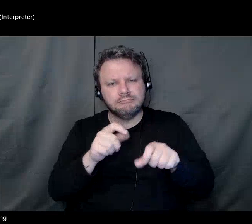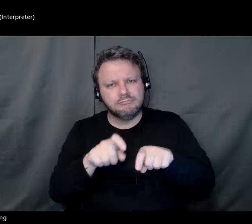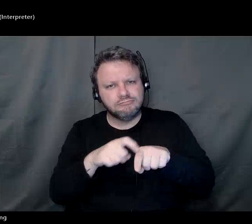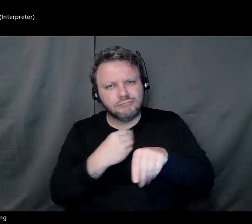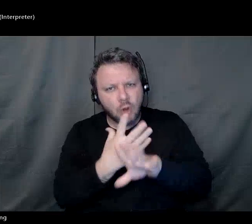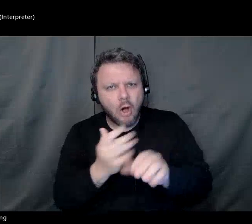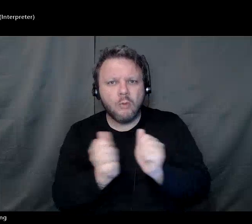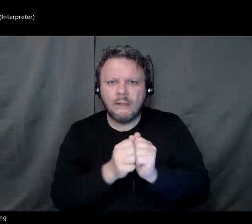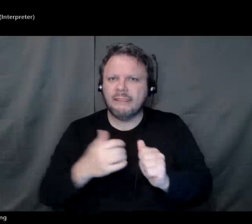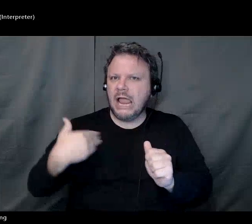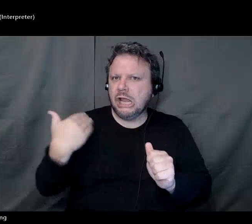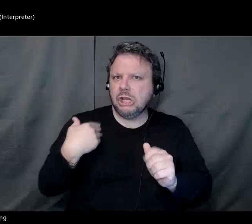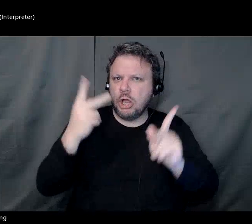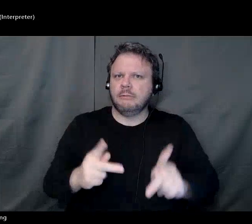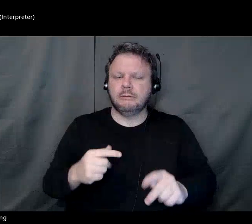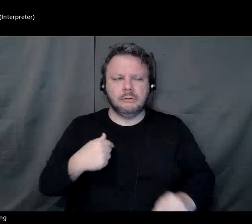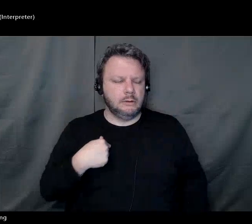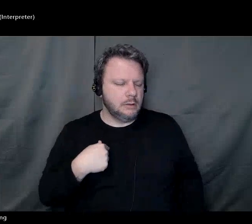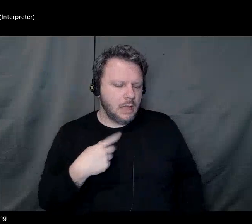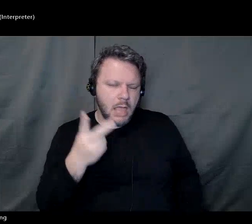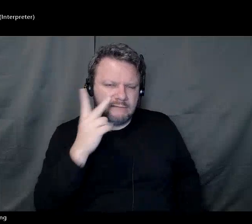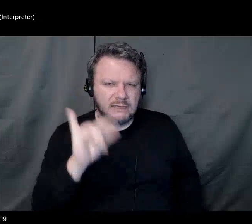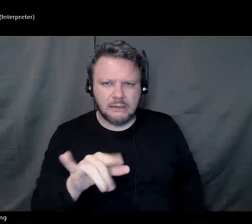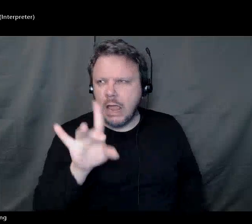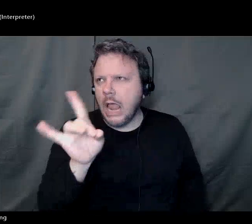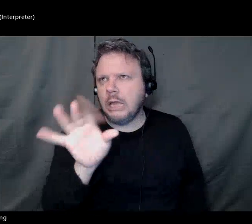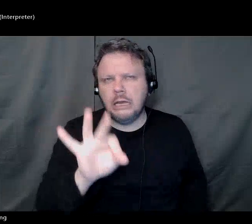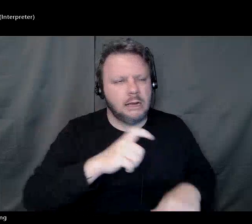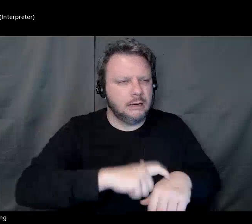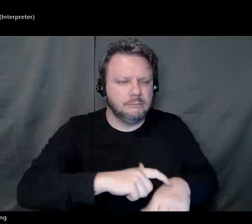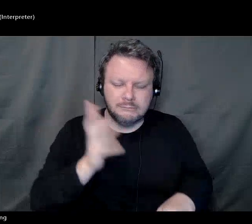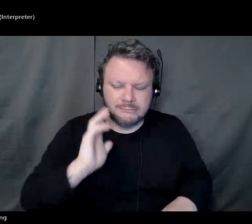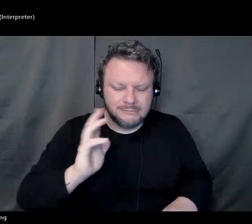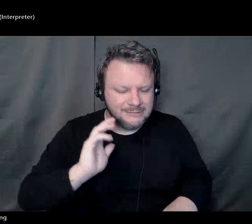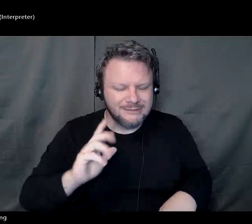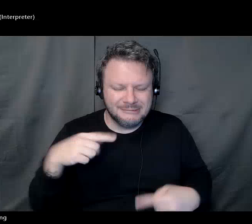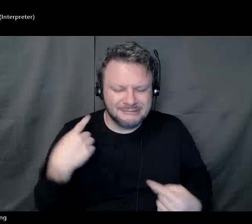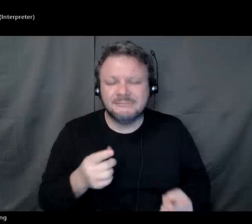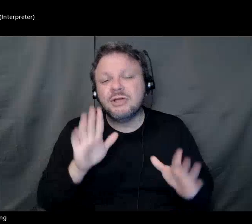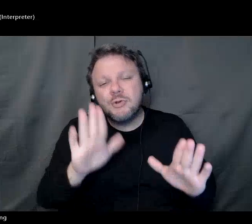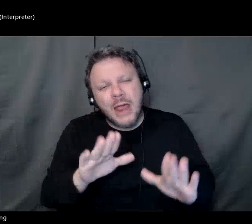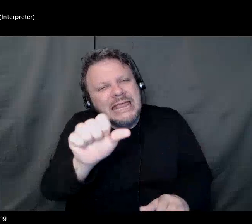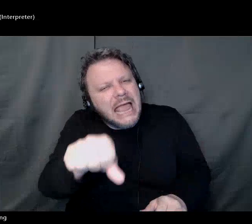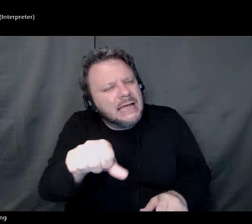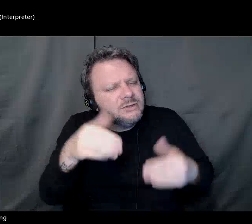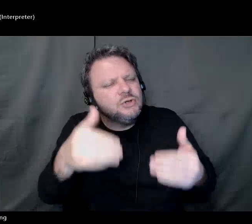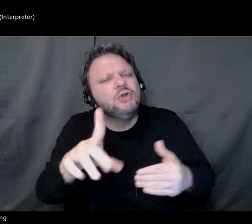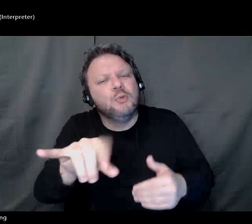I've seen that solution 89 times, probably, and they're great. It's what? Yes, do it.